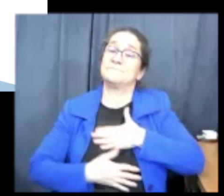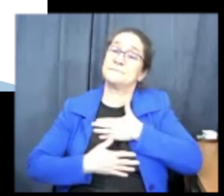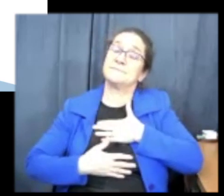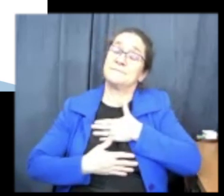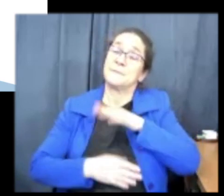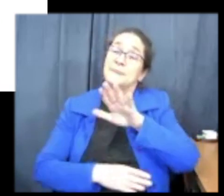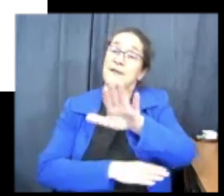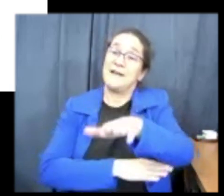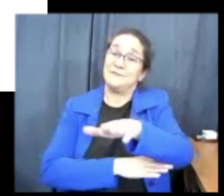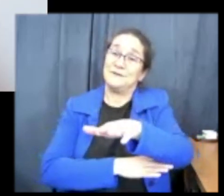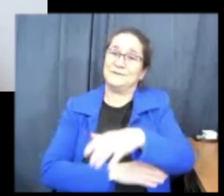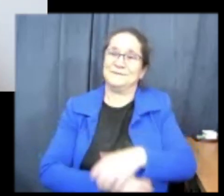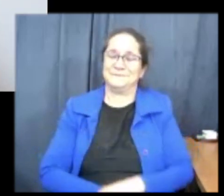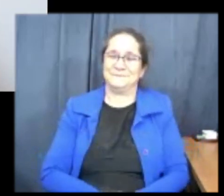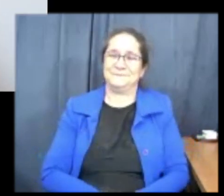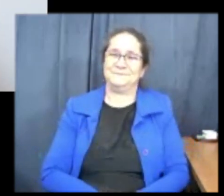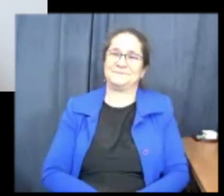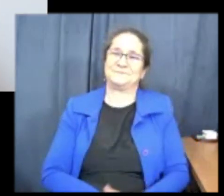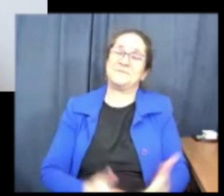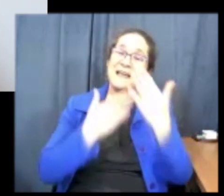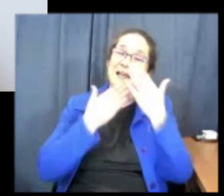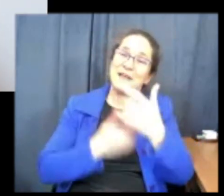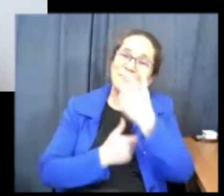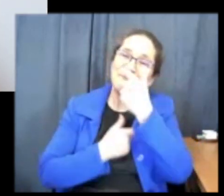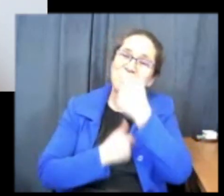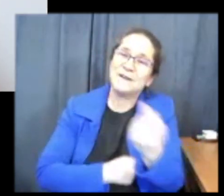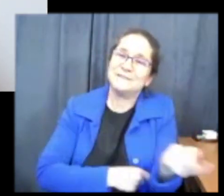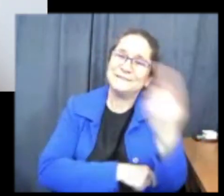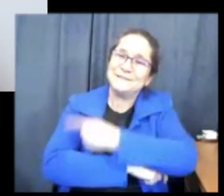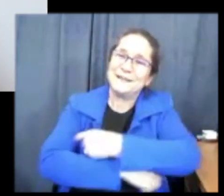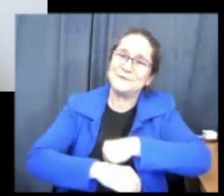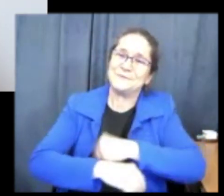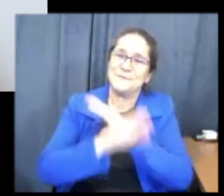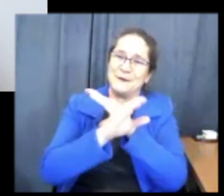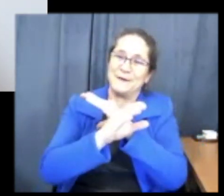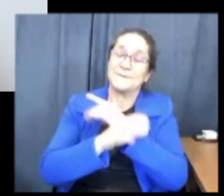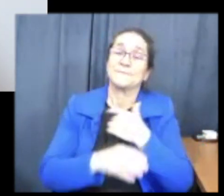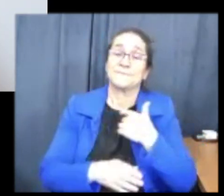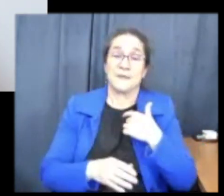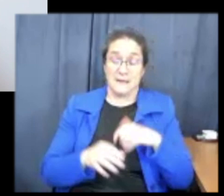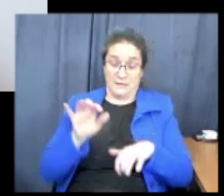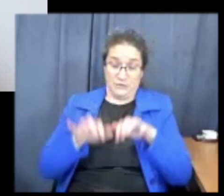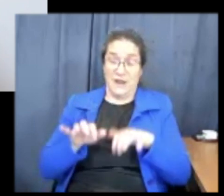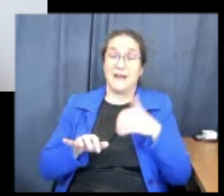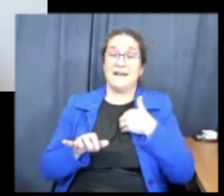Thanks for participating in today's webinar. We've provided a link in the chat to a brief survey,